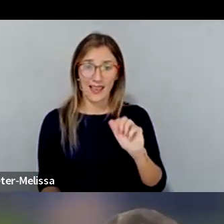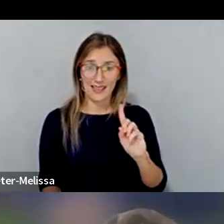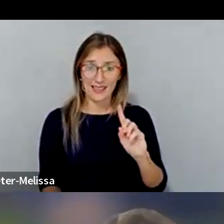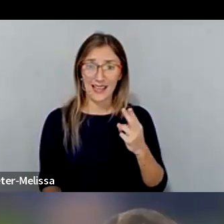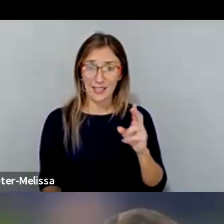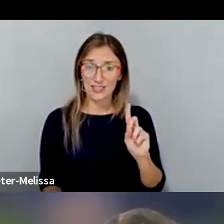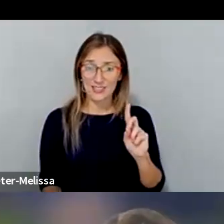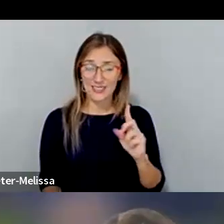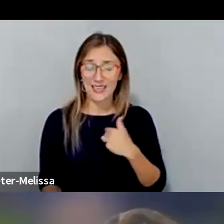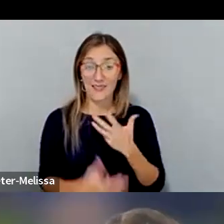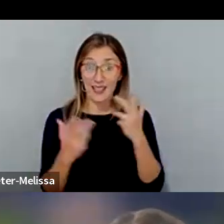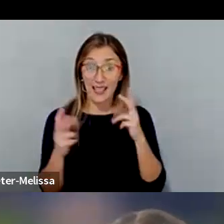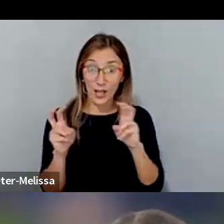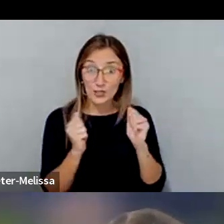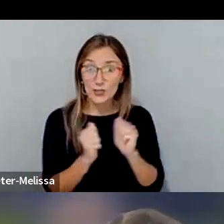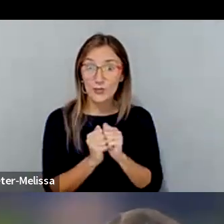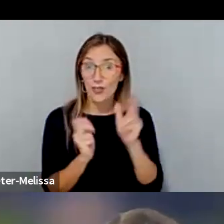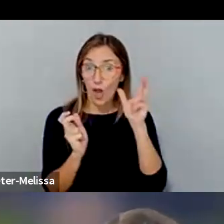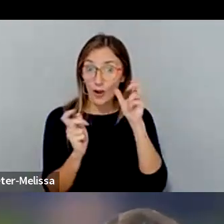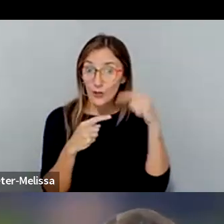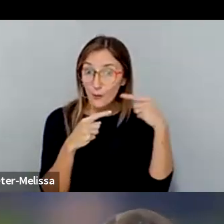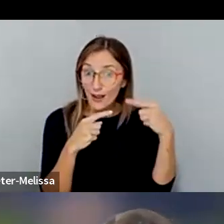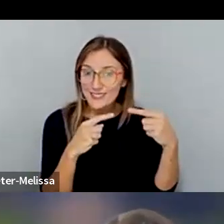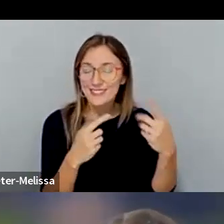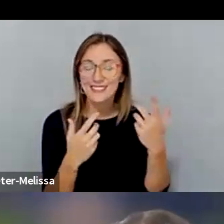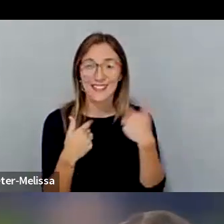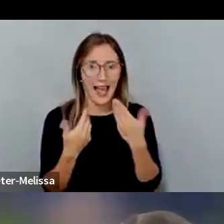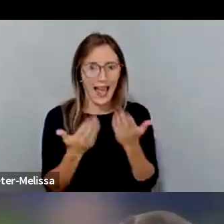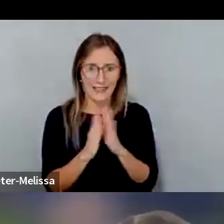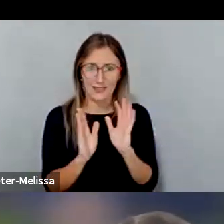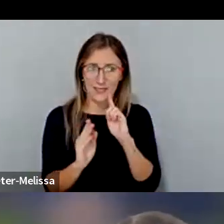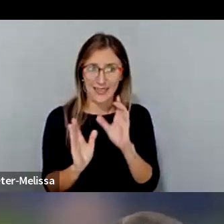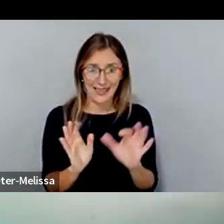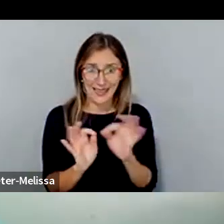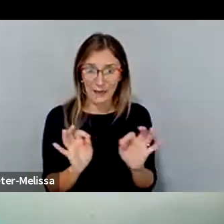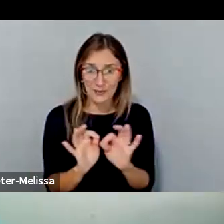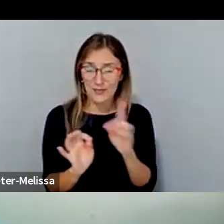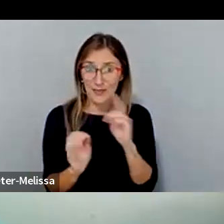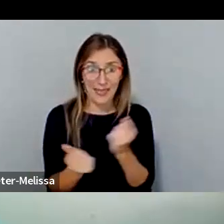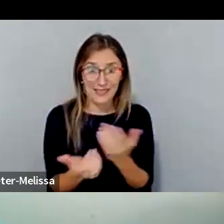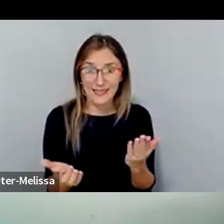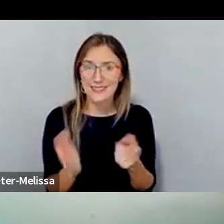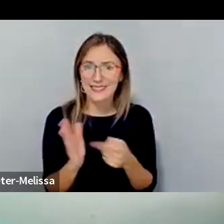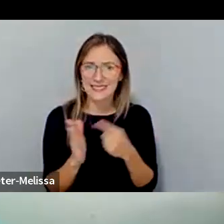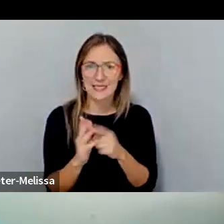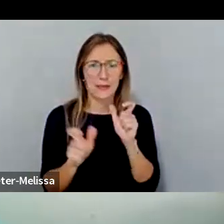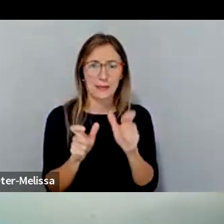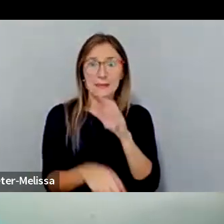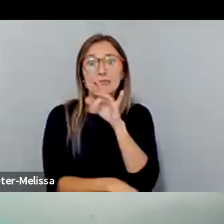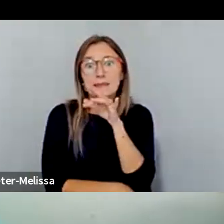my new catchphrase. Lavender? : I have ADHD and I have a bunch of issues with auditory processing. I